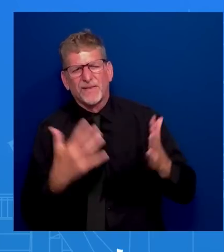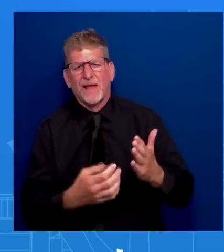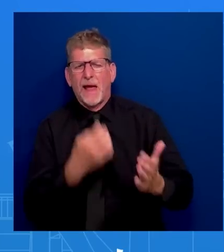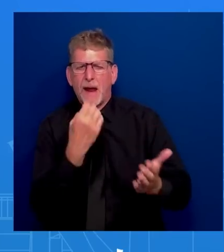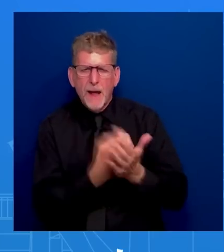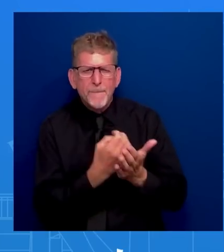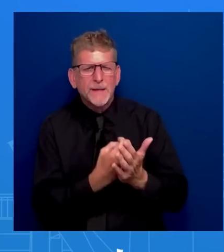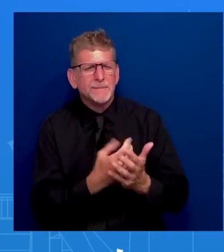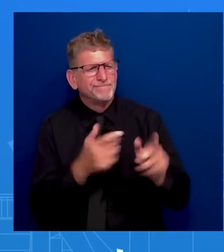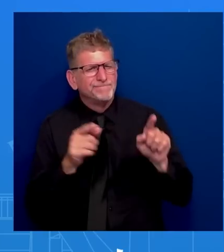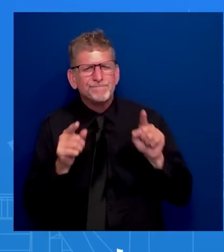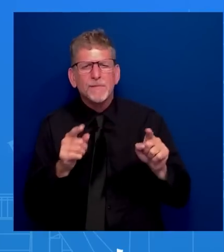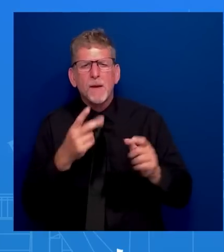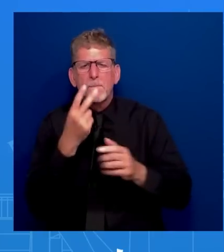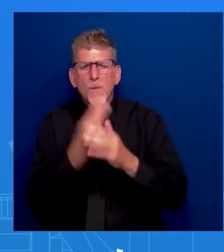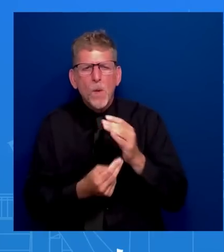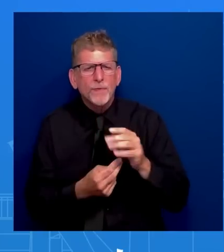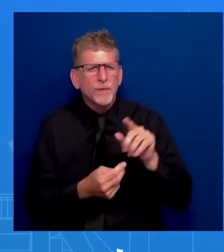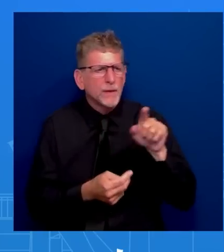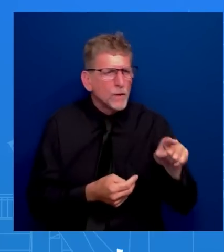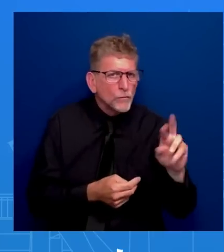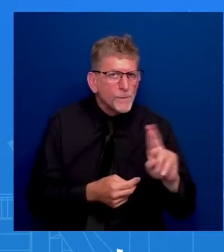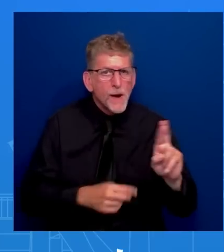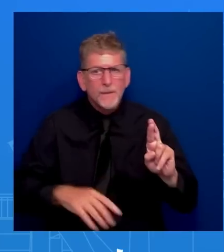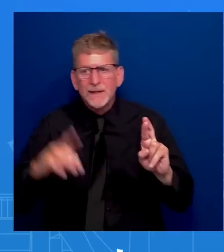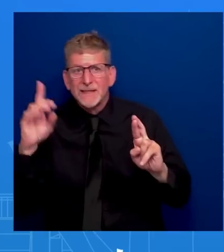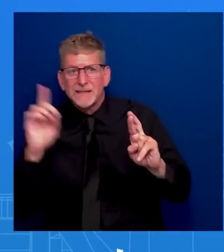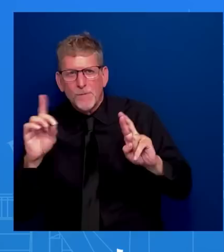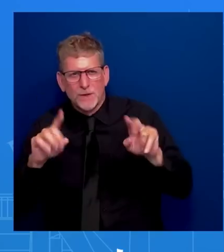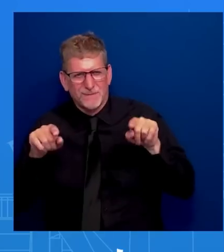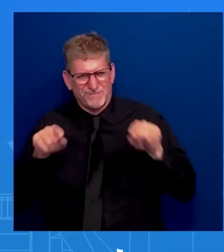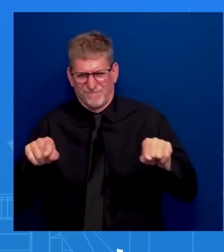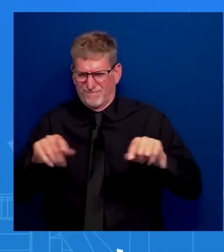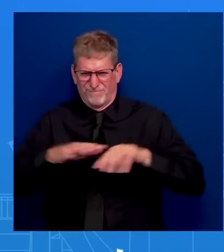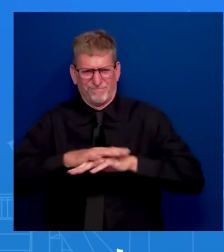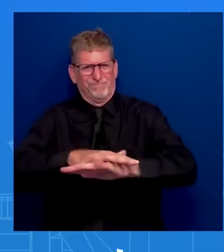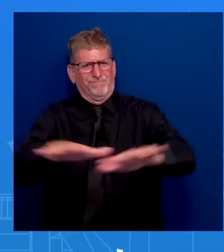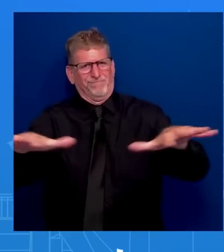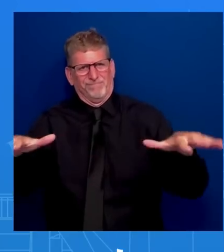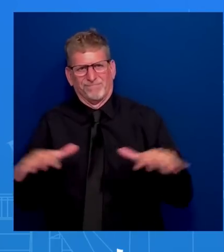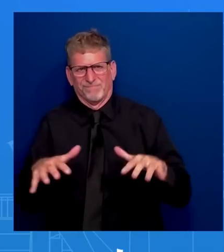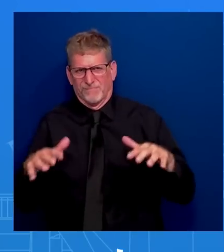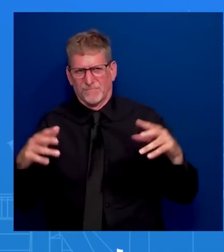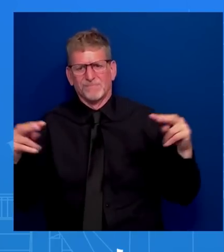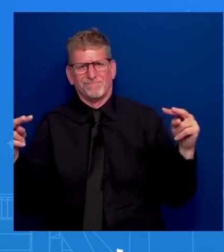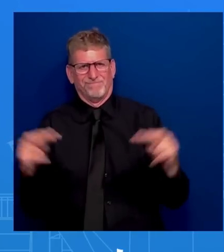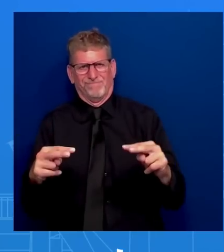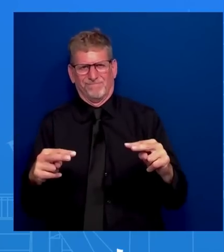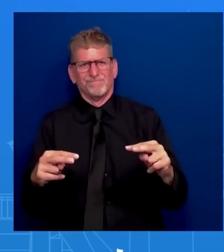Republican and Democrats, who have said it is going to help fight inflation. That is important, including five Secretary --